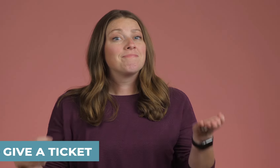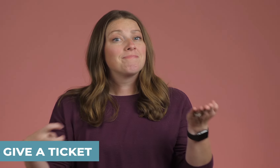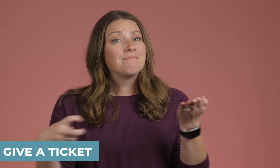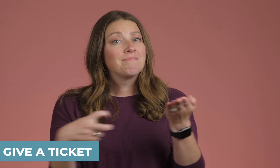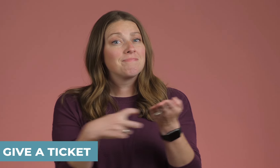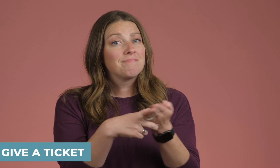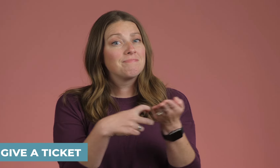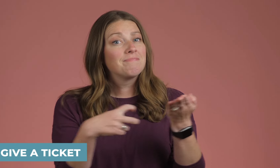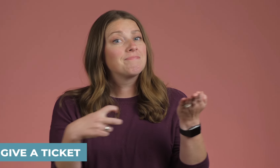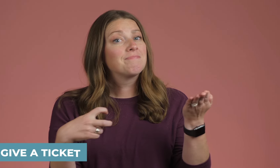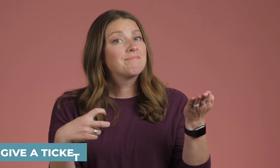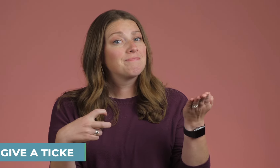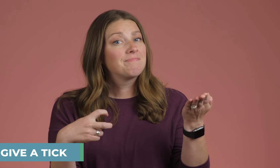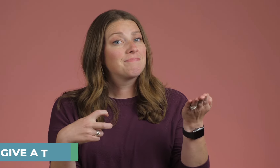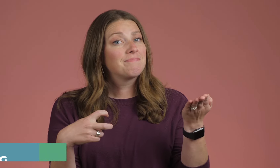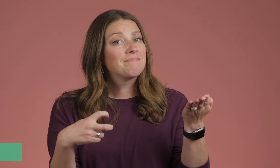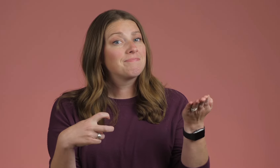This is a noun/verb pair.